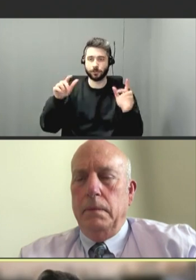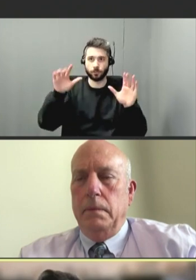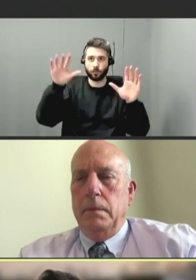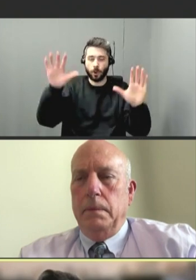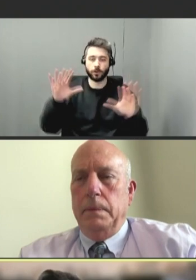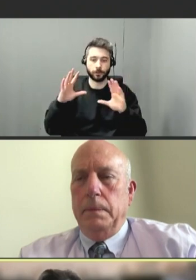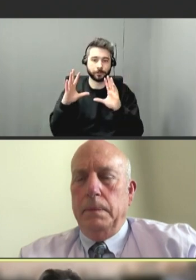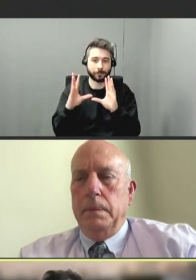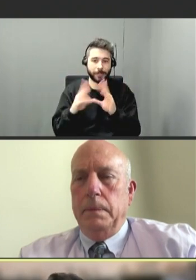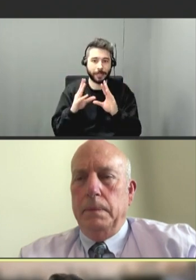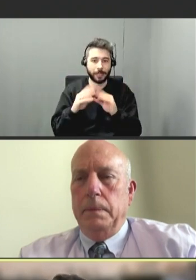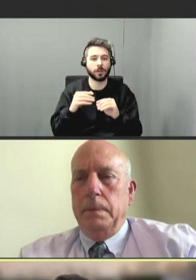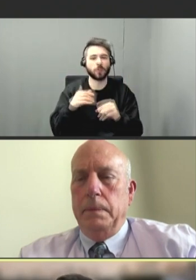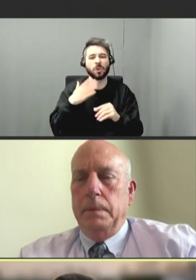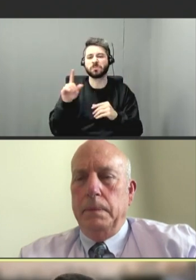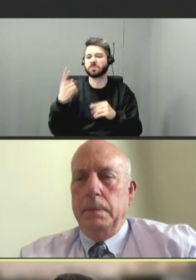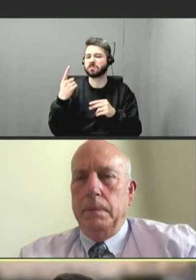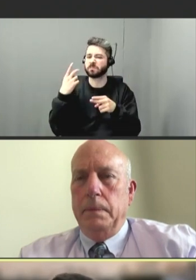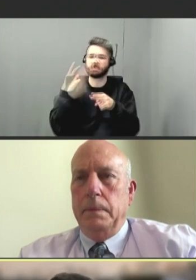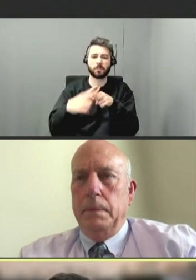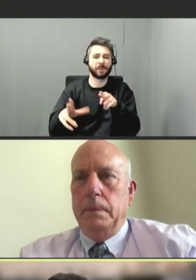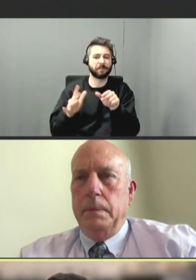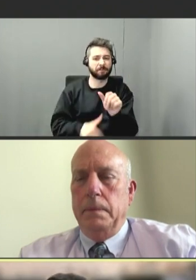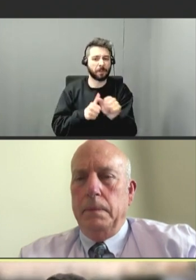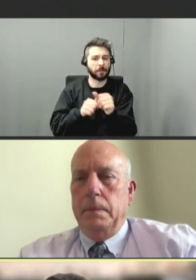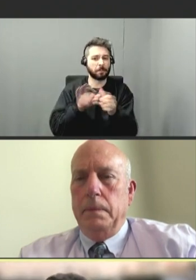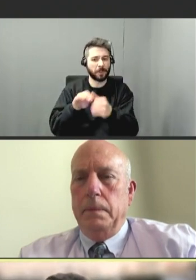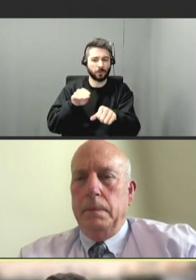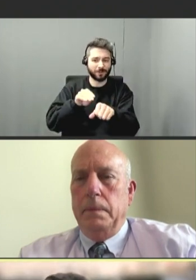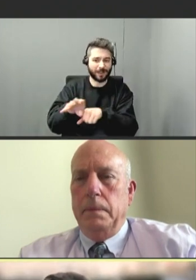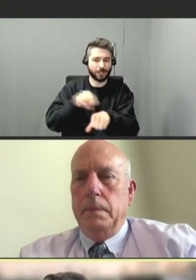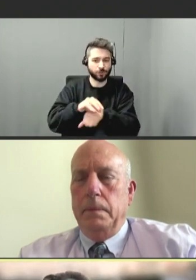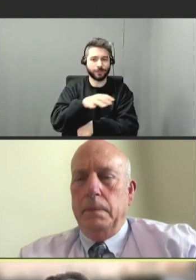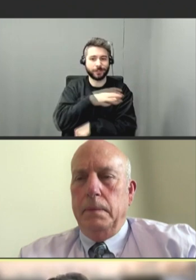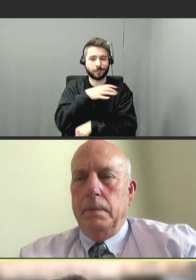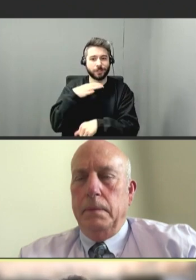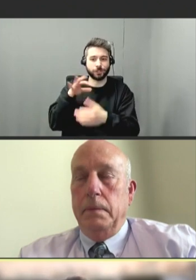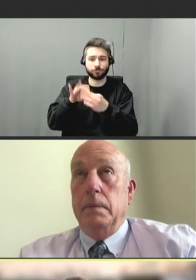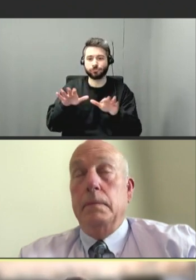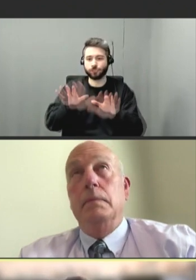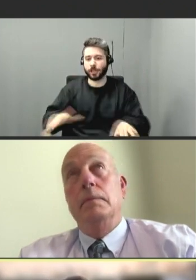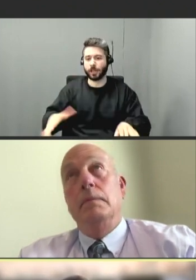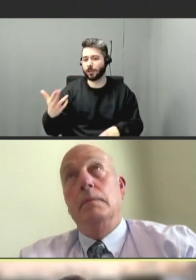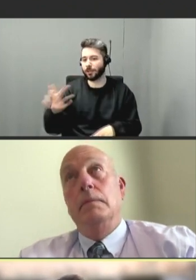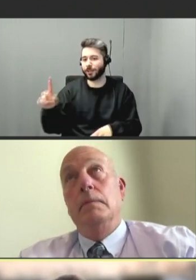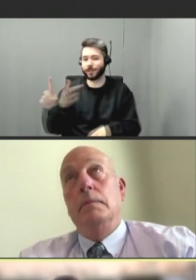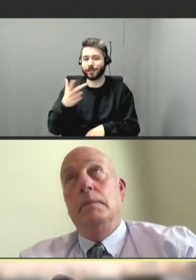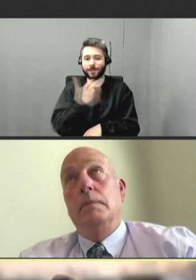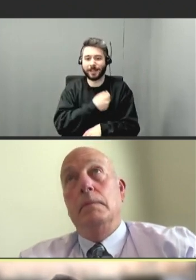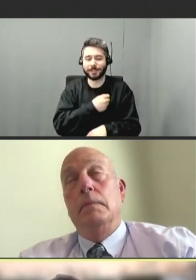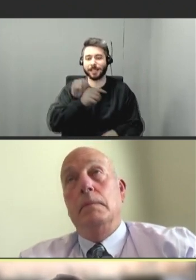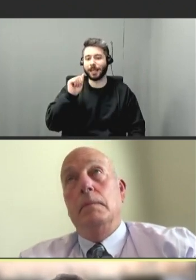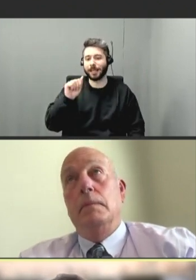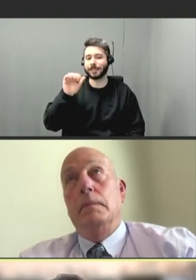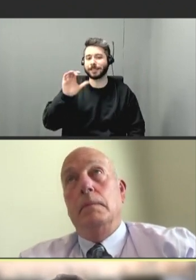I'll give you just a very brief update on Advisory Commission on Childhood Vaccines, ACCV. You have the written update.